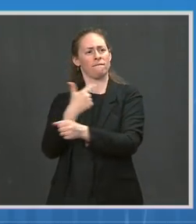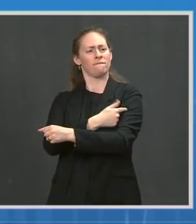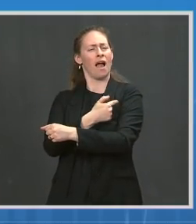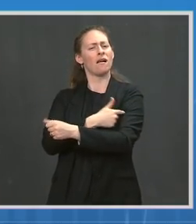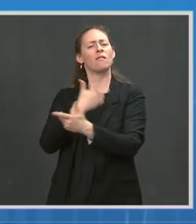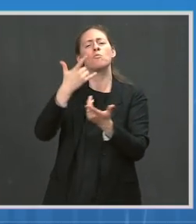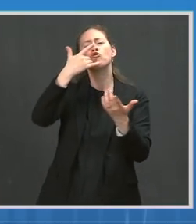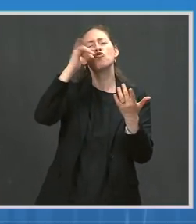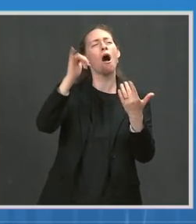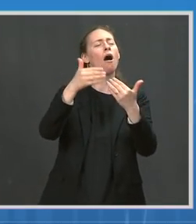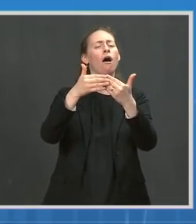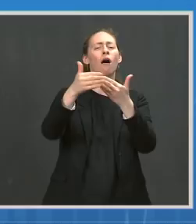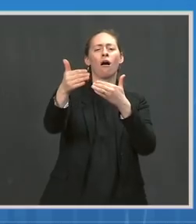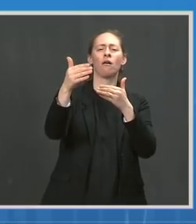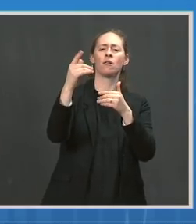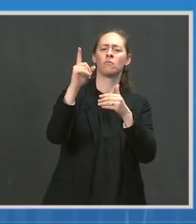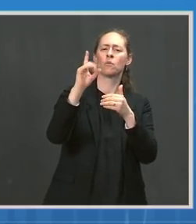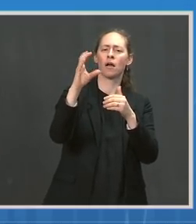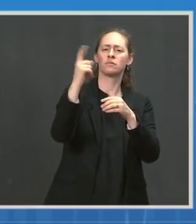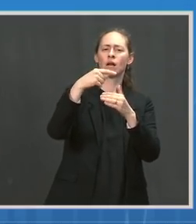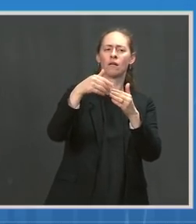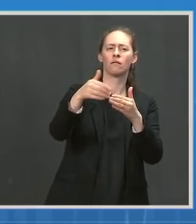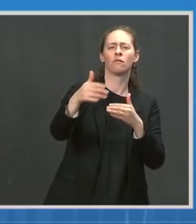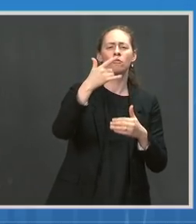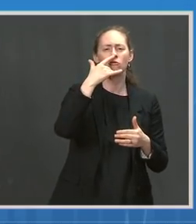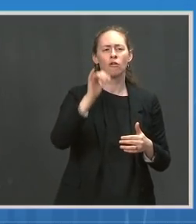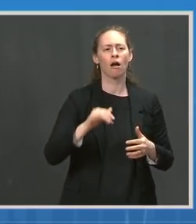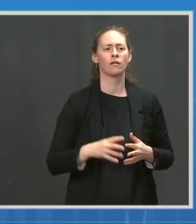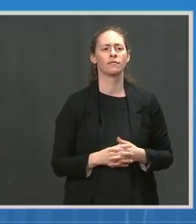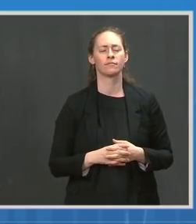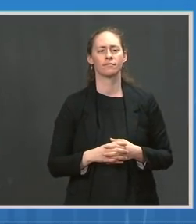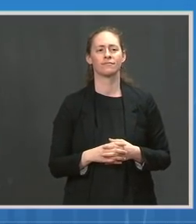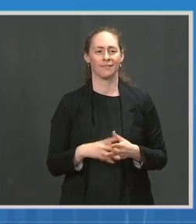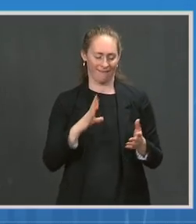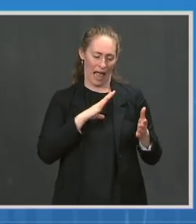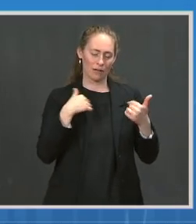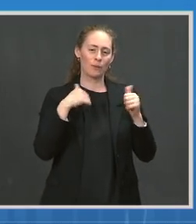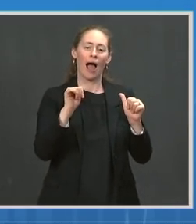Dr. Fauci: So let me take a shot at the Israel thing. So, I think we need to remember